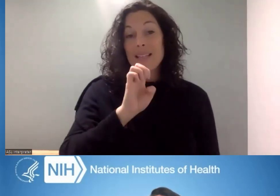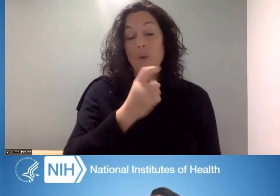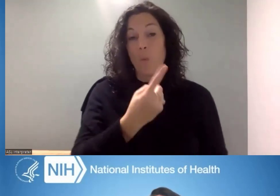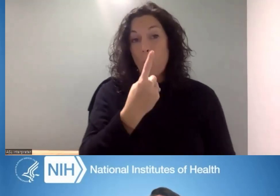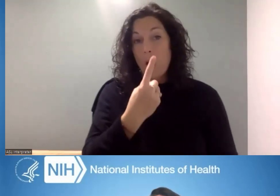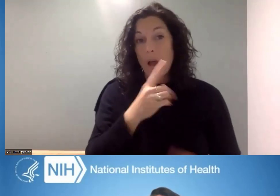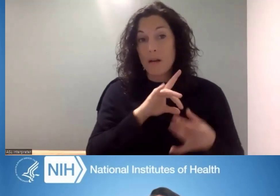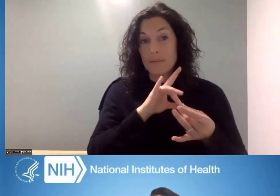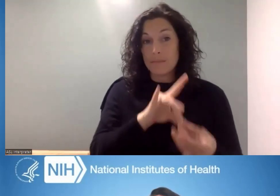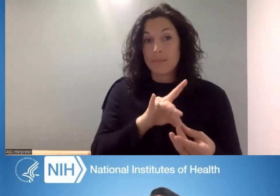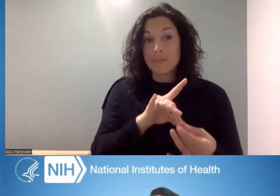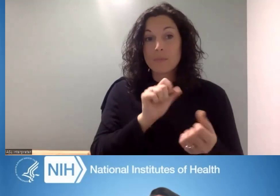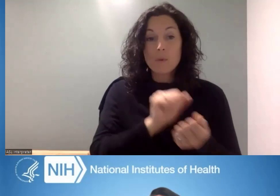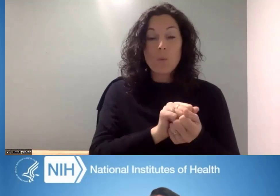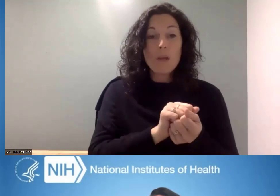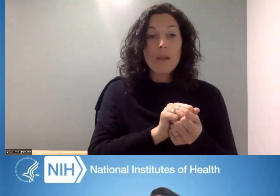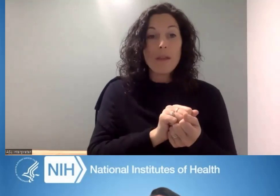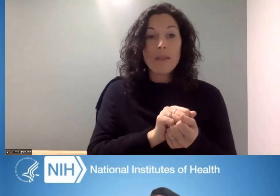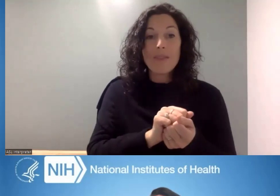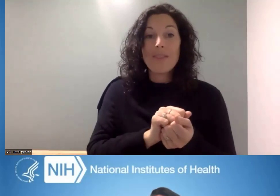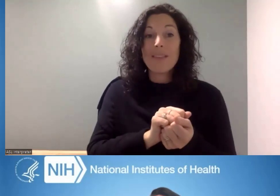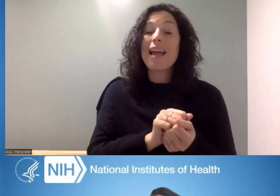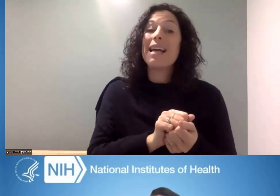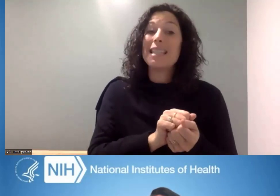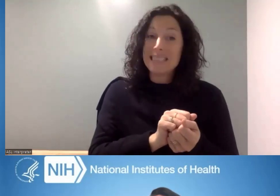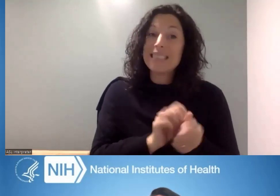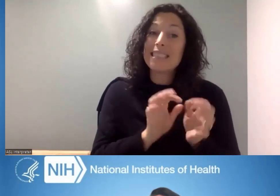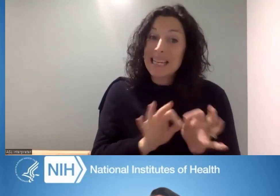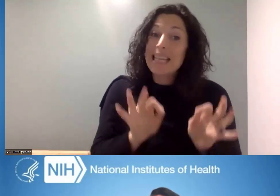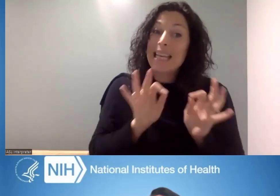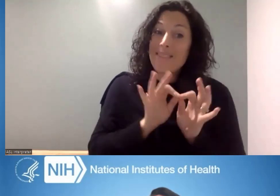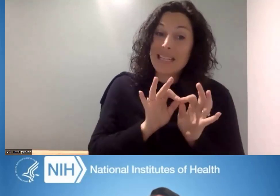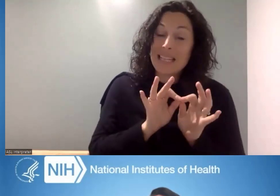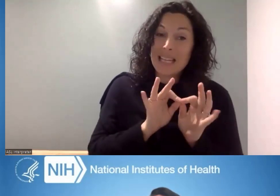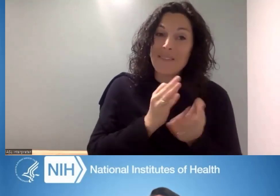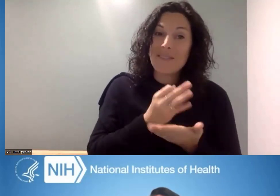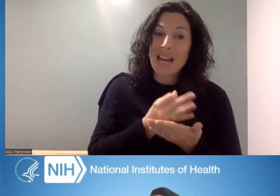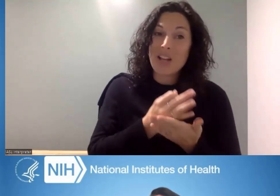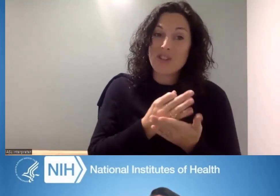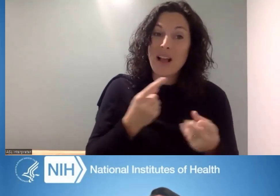with significant financial conflict of interest.